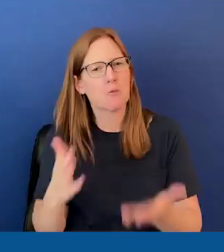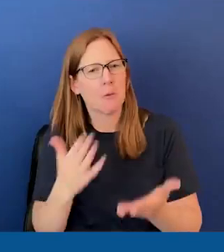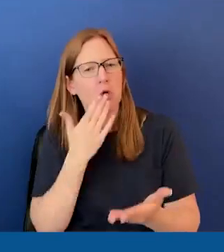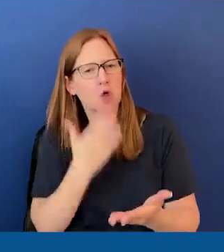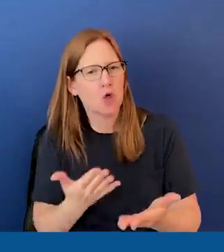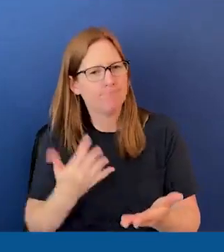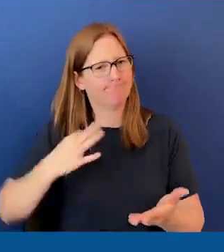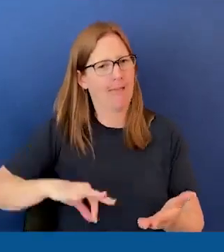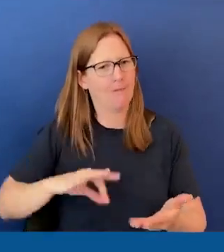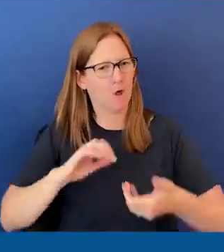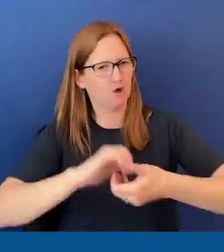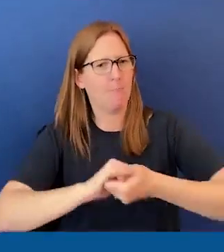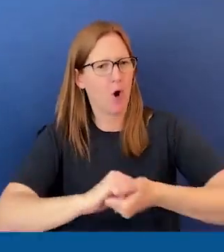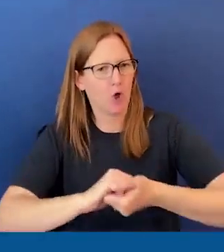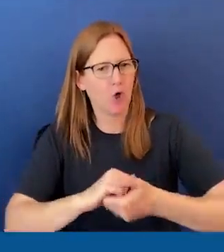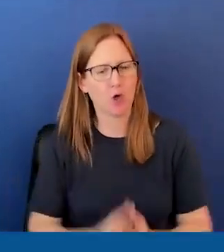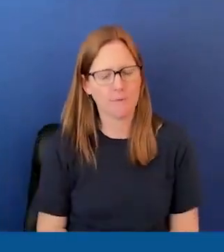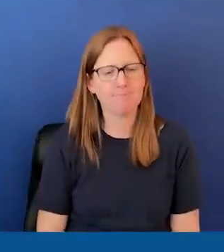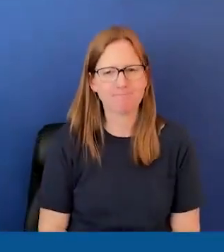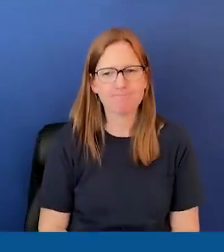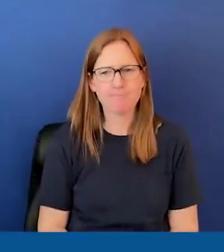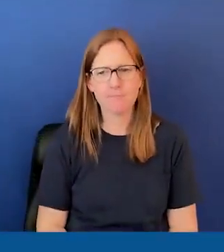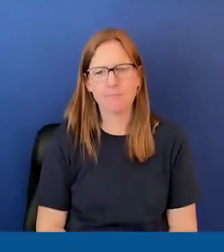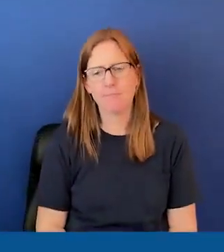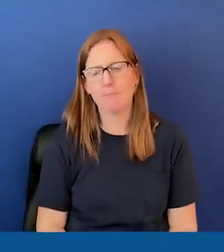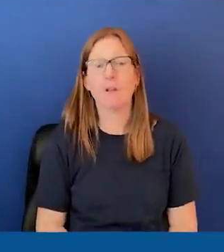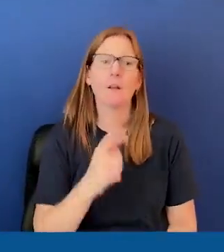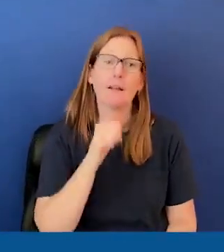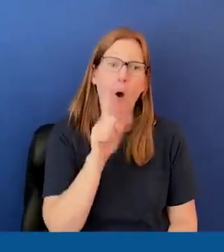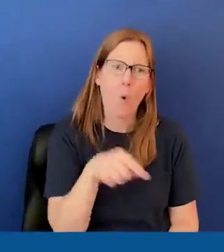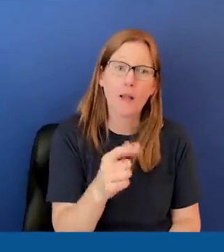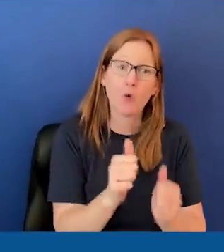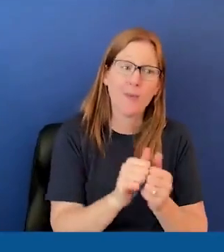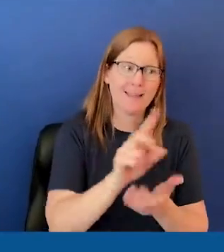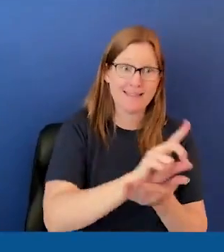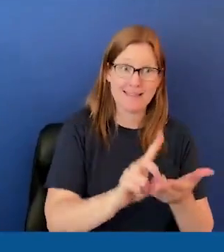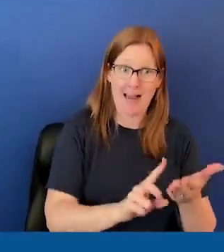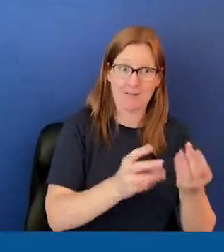in the design of solutions, but also potentially the testing and scaling.